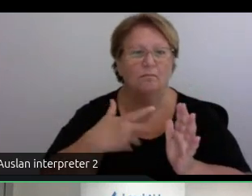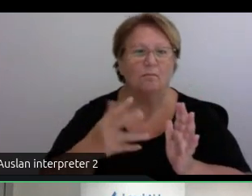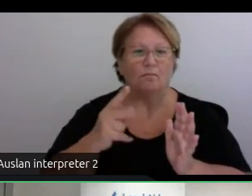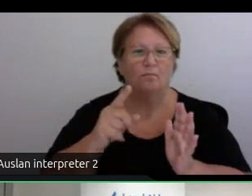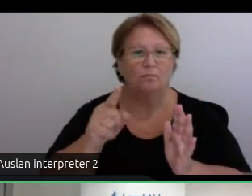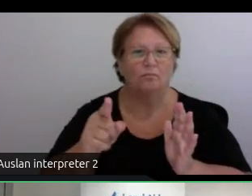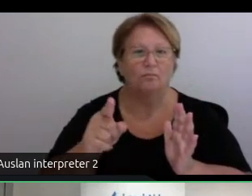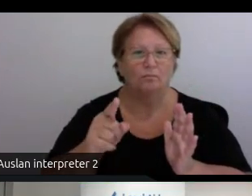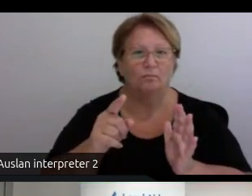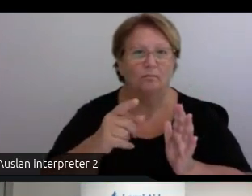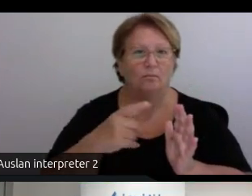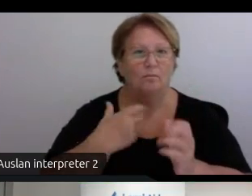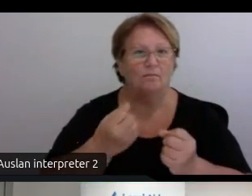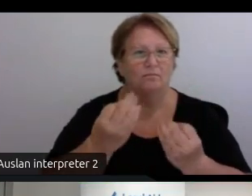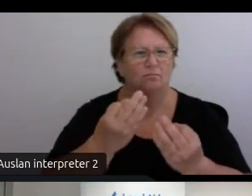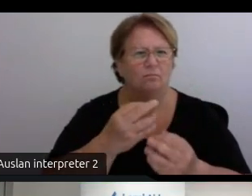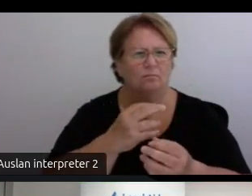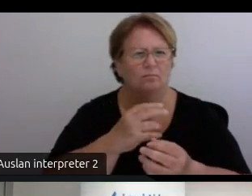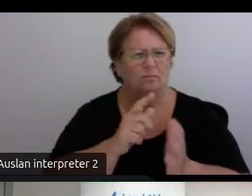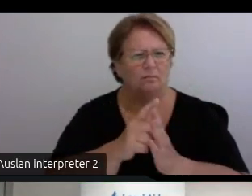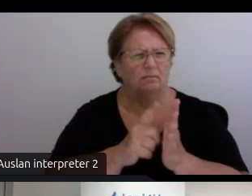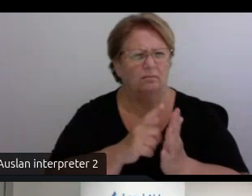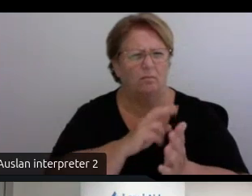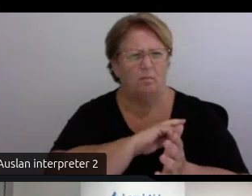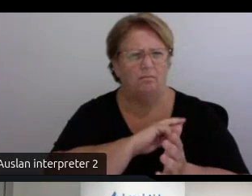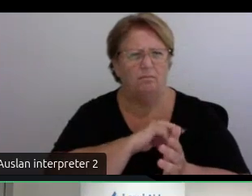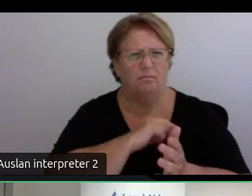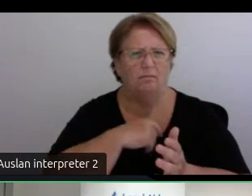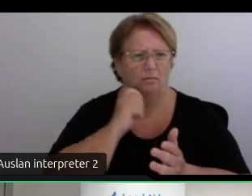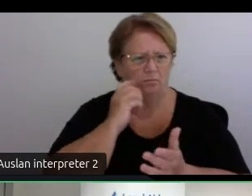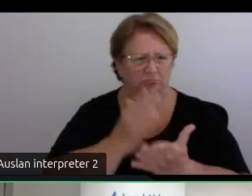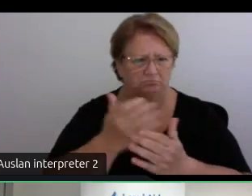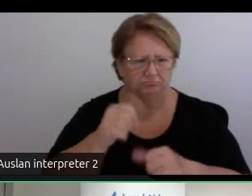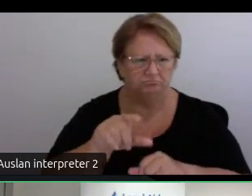you're entitled to even though we've got no legal obligation. Well, I'm definitely going to use that